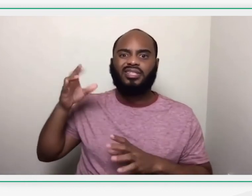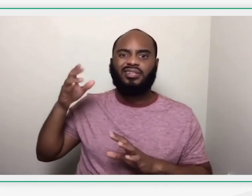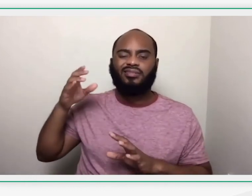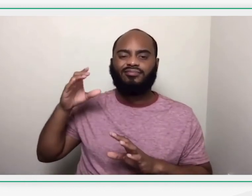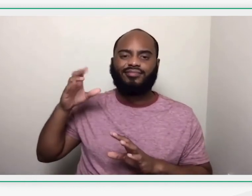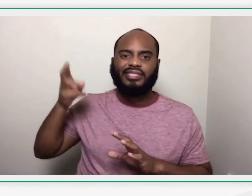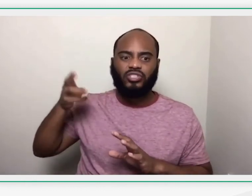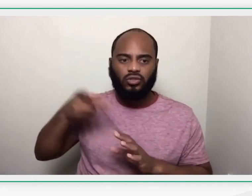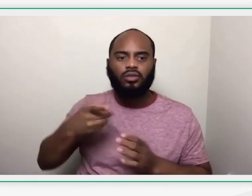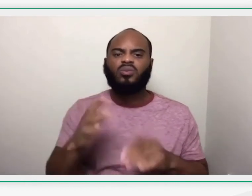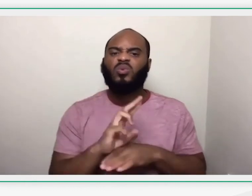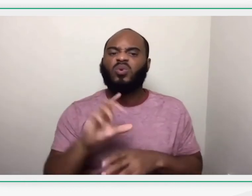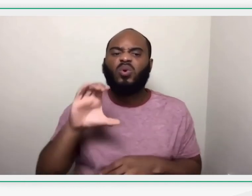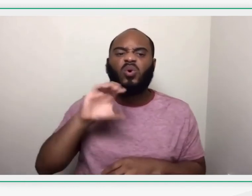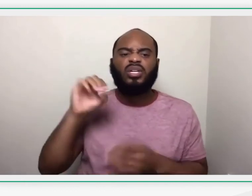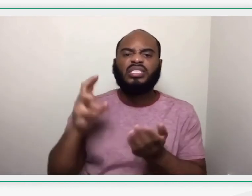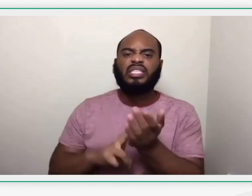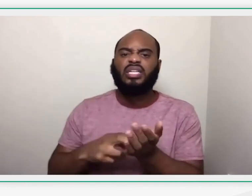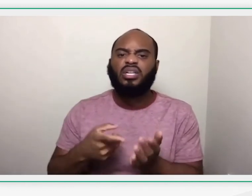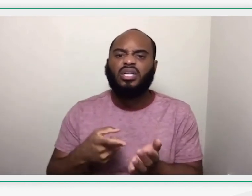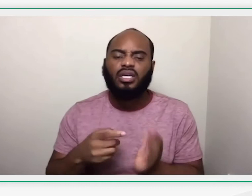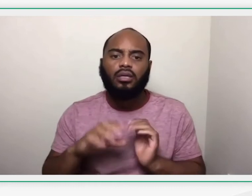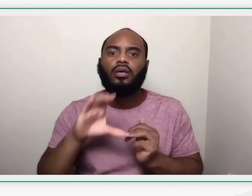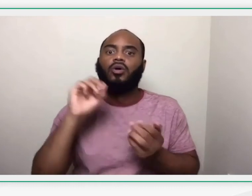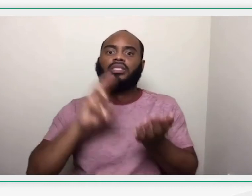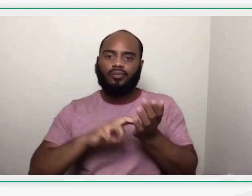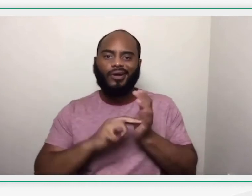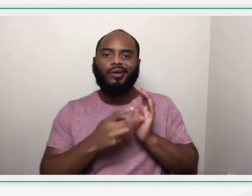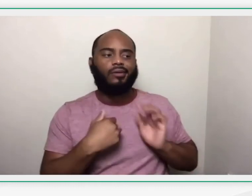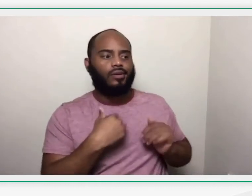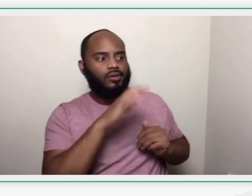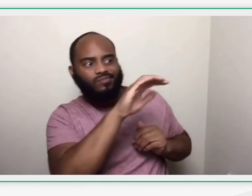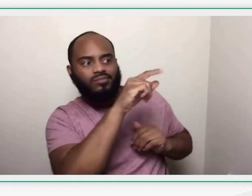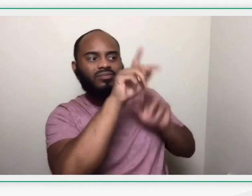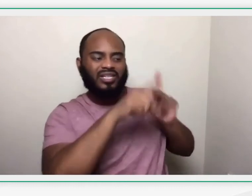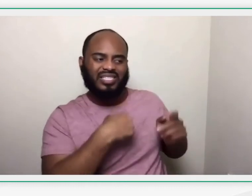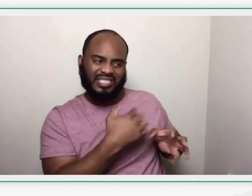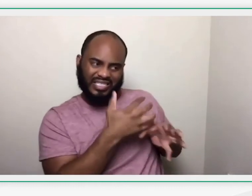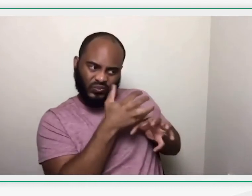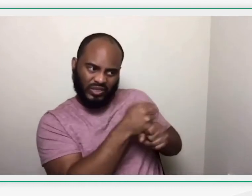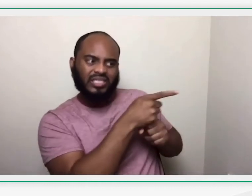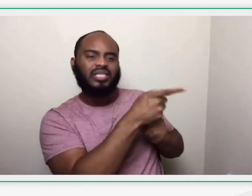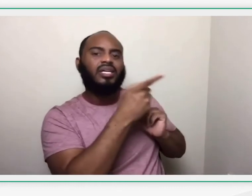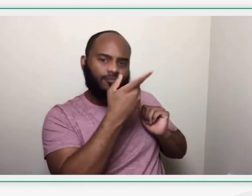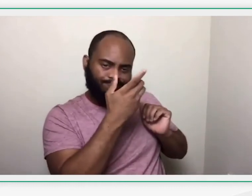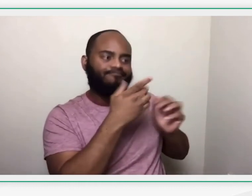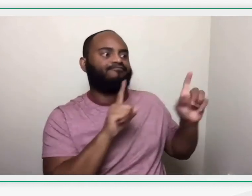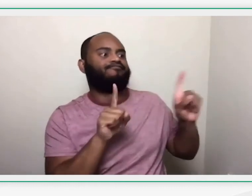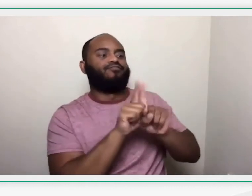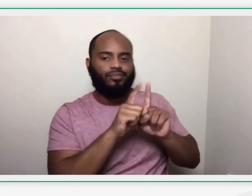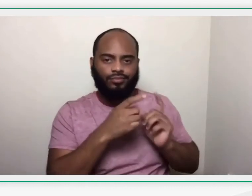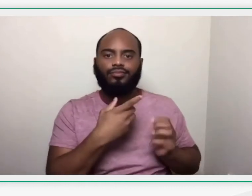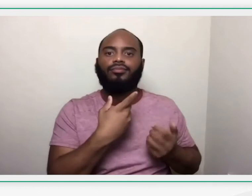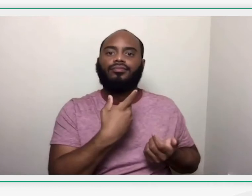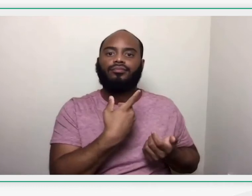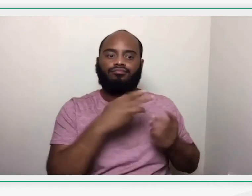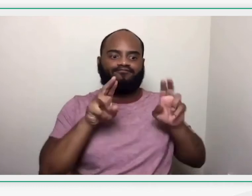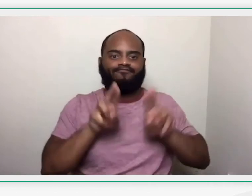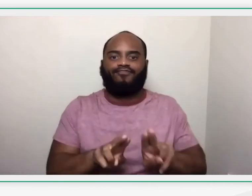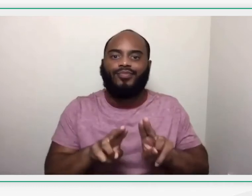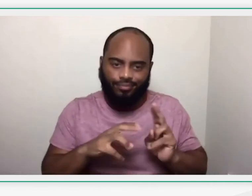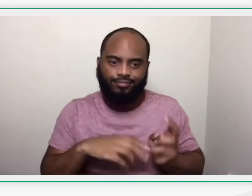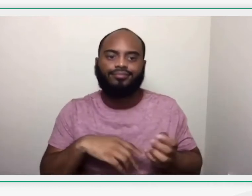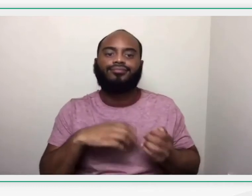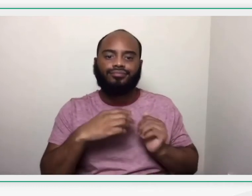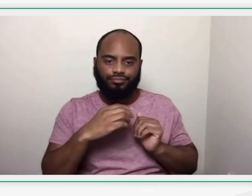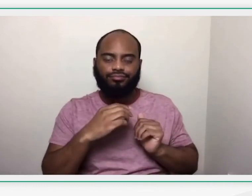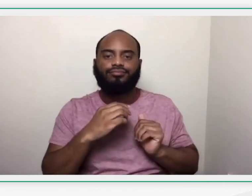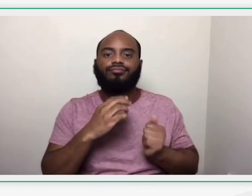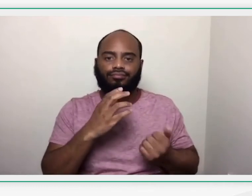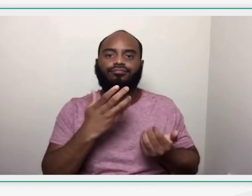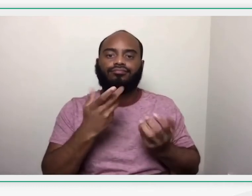Now, for folks that don't have any credit history, you can use a co-signer. A co-signer is going to be someone that you find that trusts you, that is willing to sign on the debt you borrow.